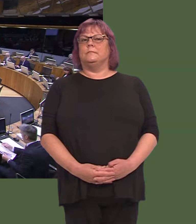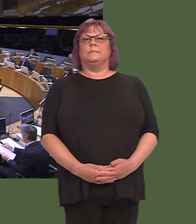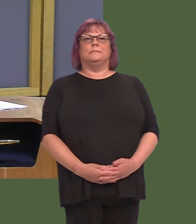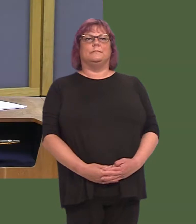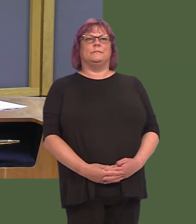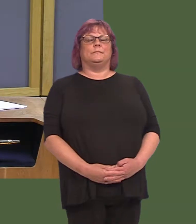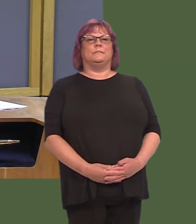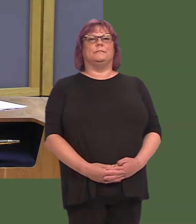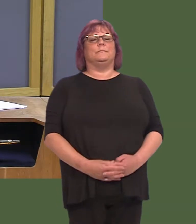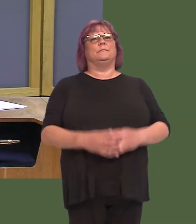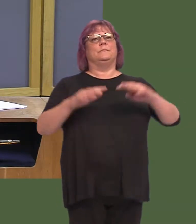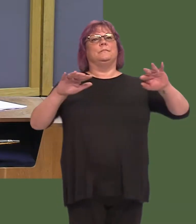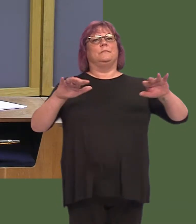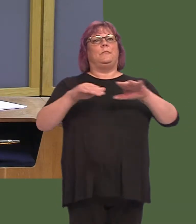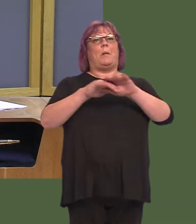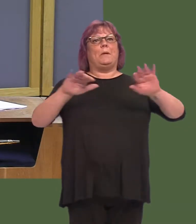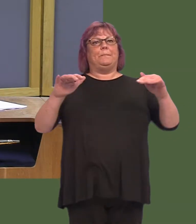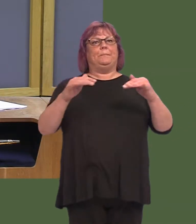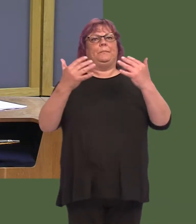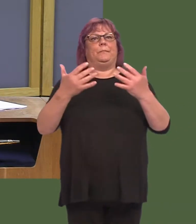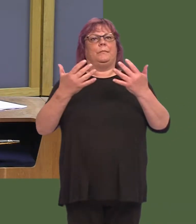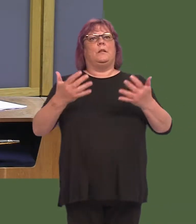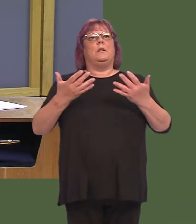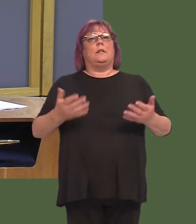FMQ_English Y Llywydd / The Llywydd: The first item on